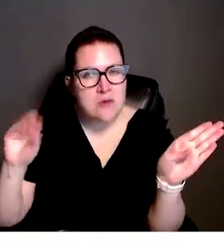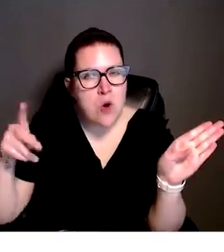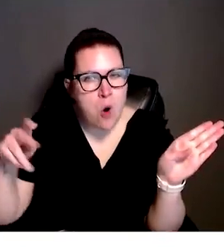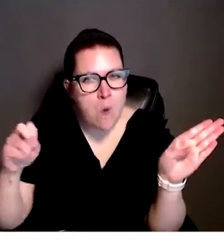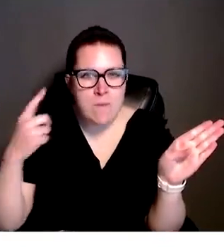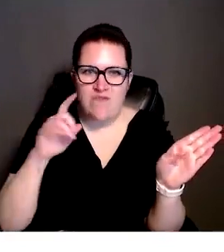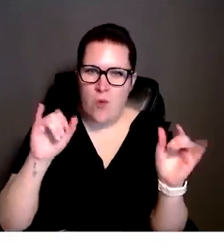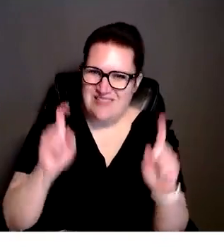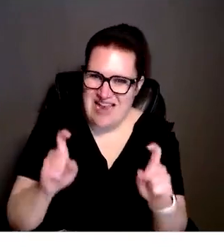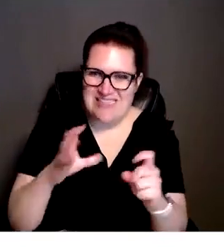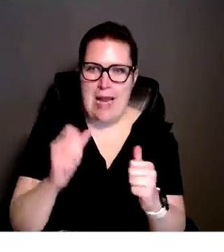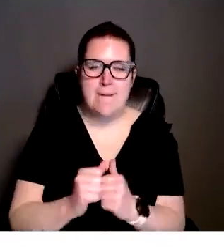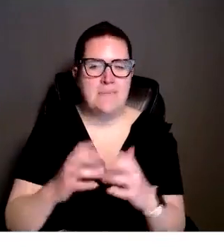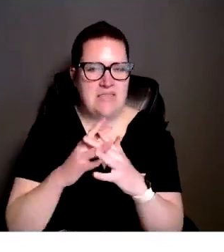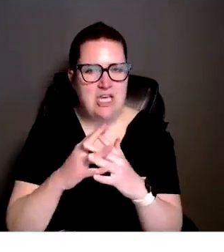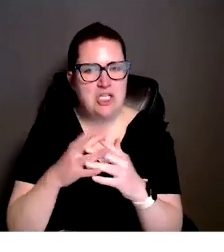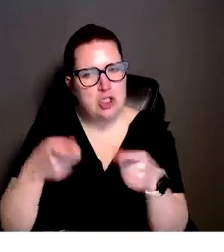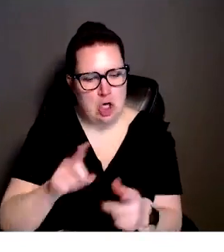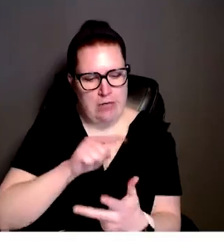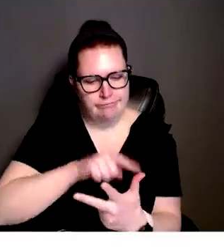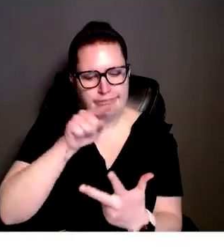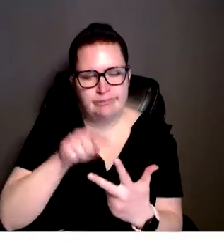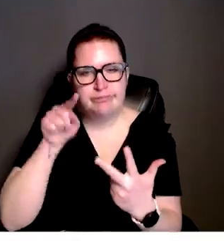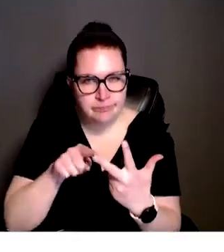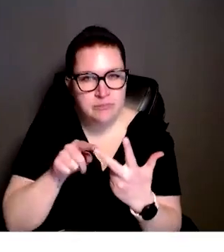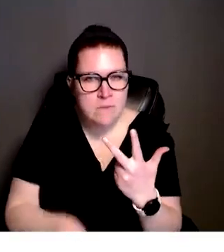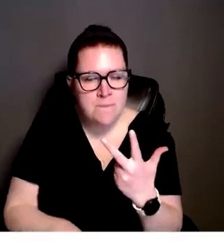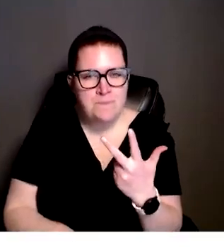over all three phases, and judging that and rewarding